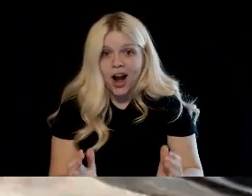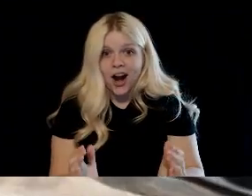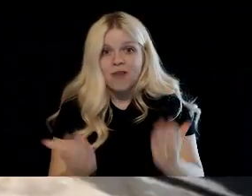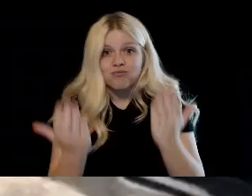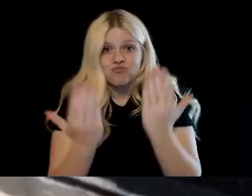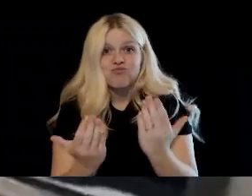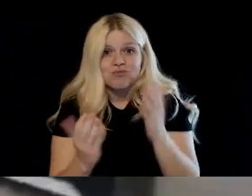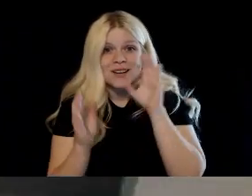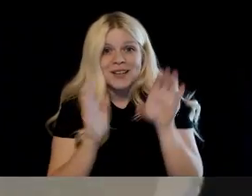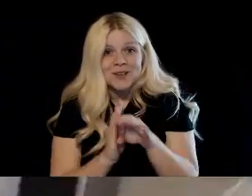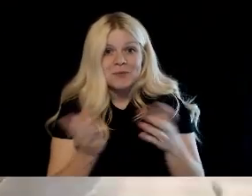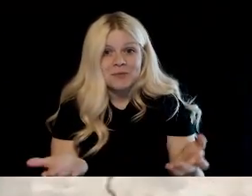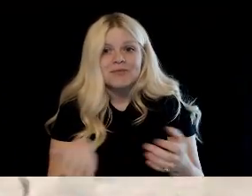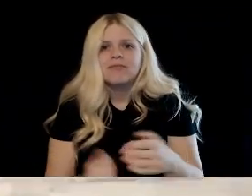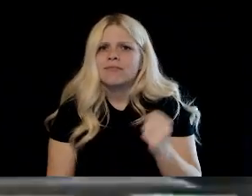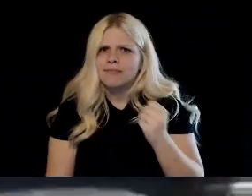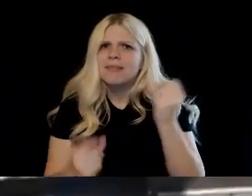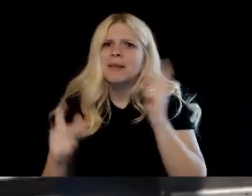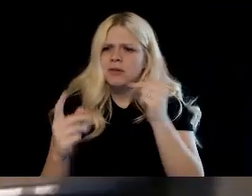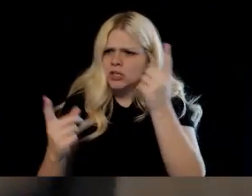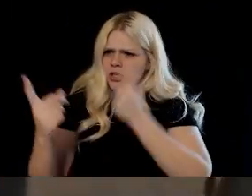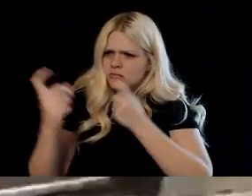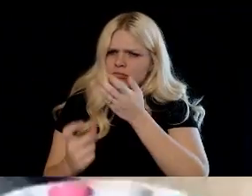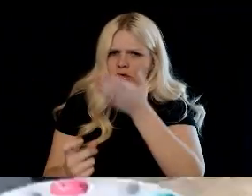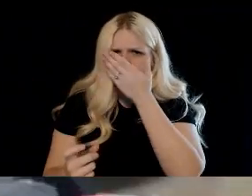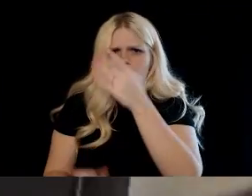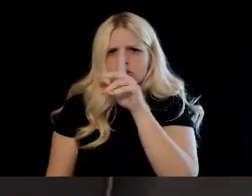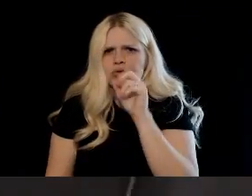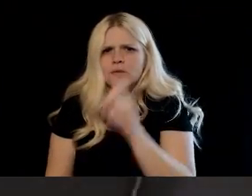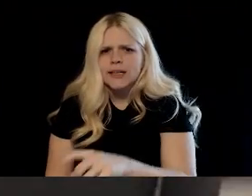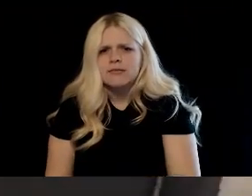Erica: So you guys, you've had some good questions coming in. Almost all the species at the zoo